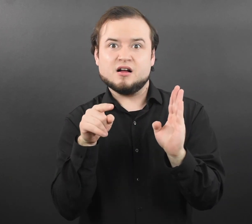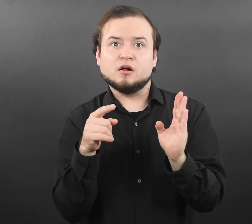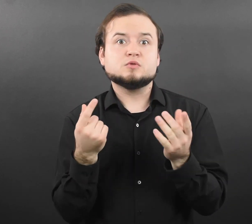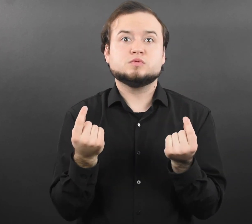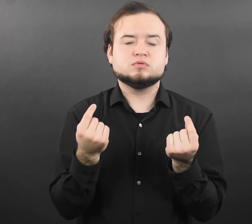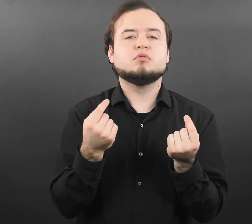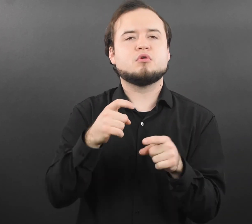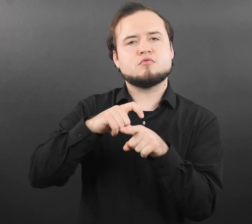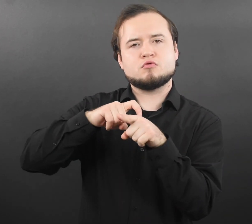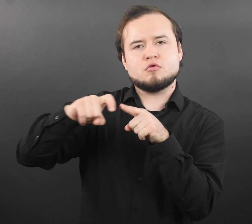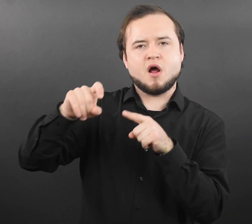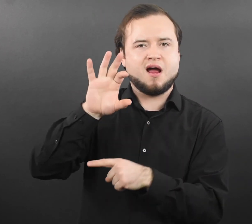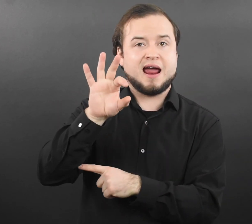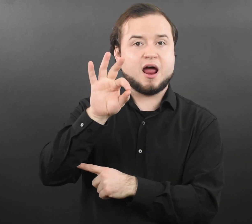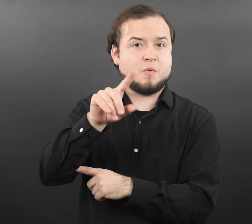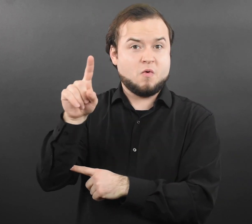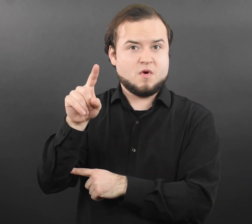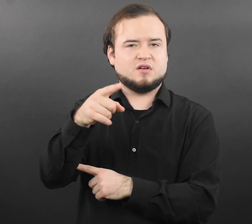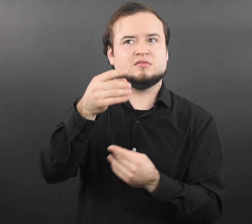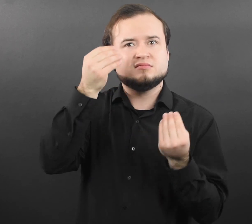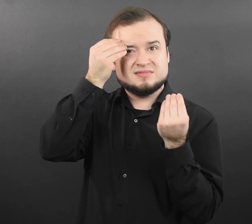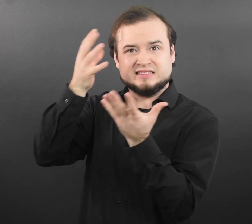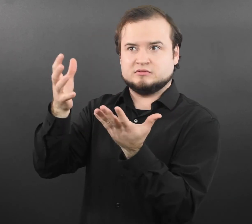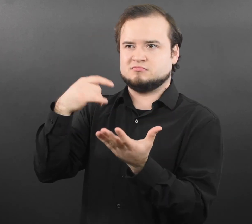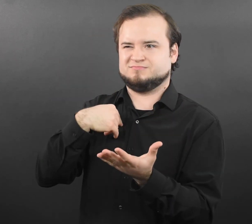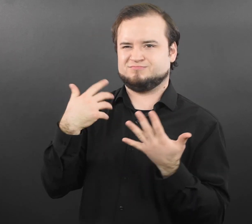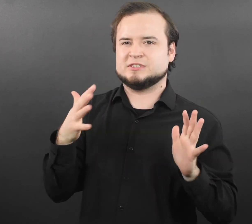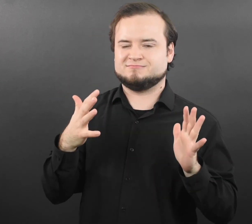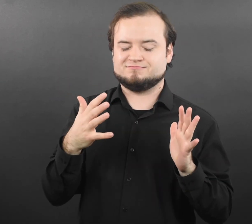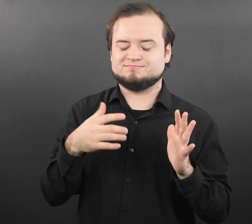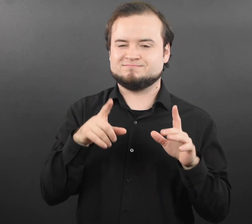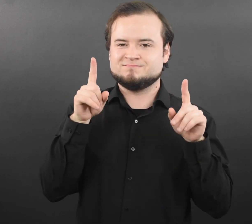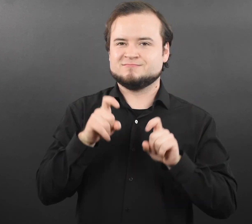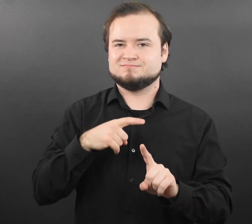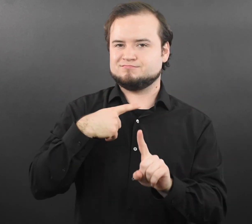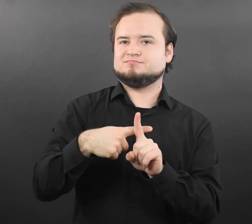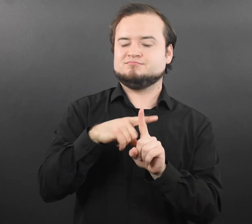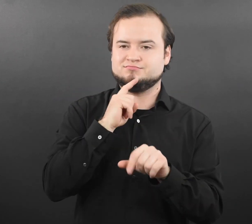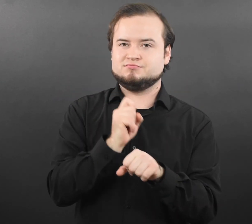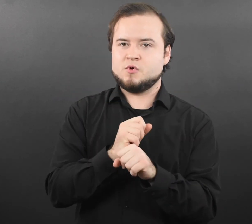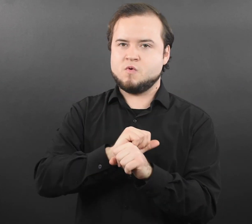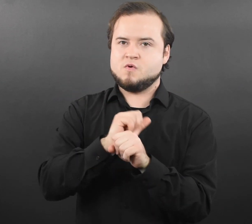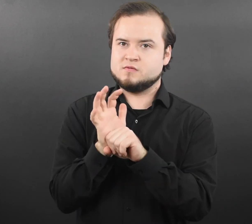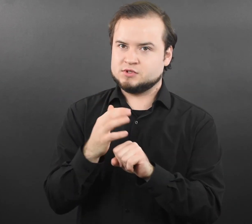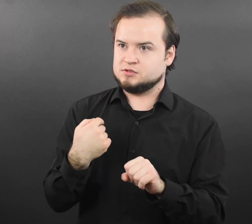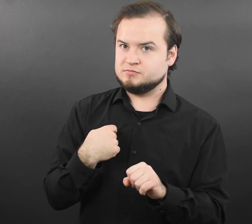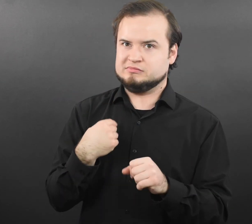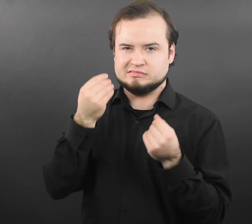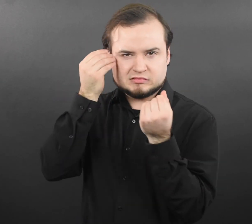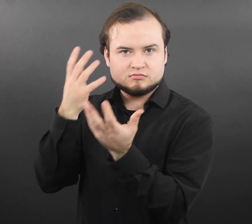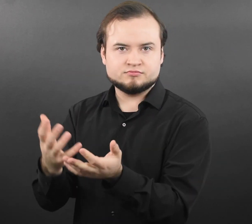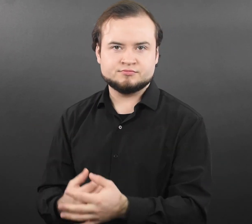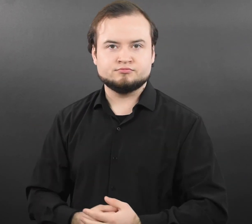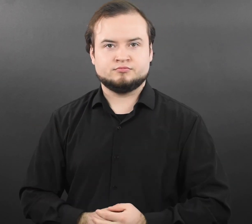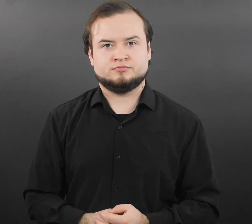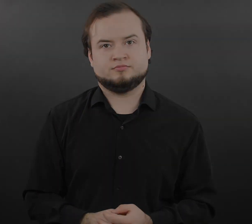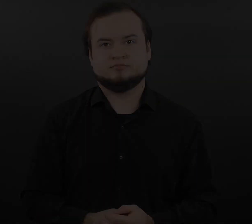call 911 and let them know that you have been diagnosed with COVID-19.